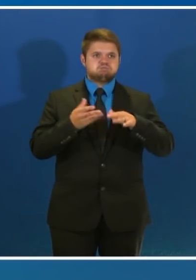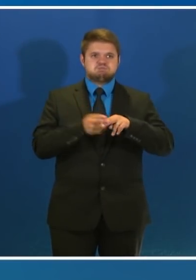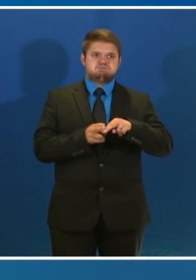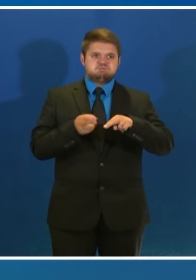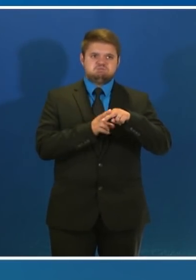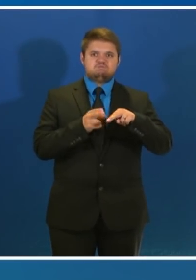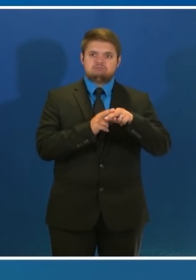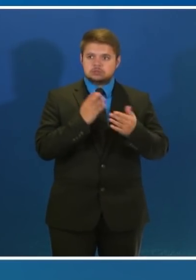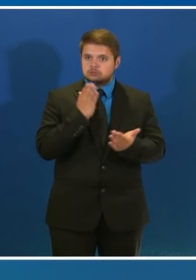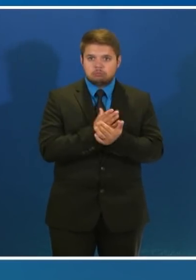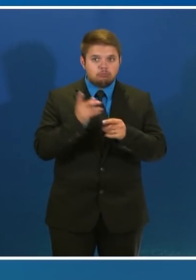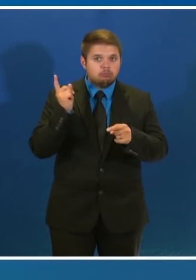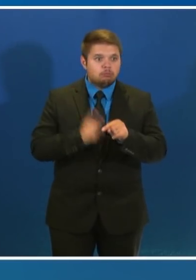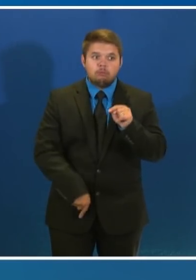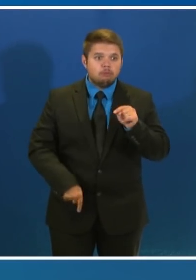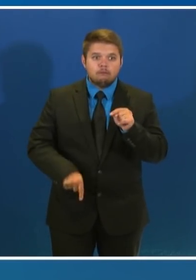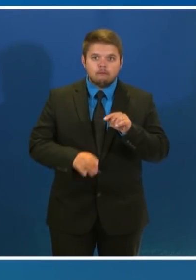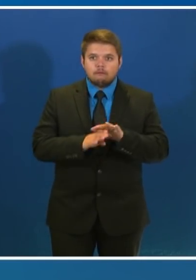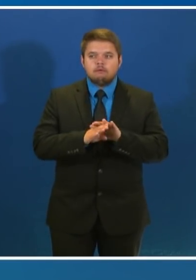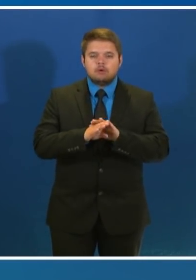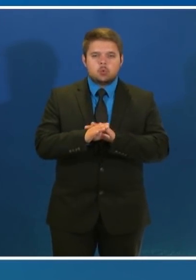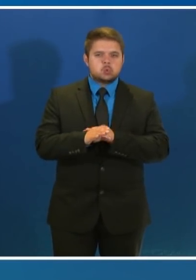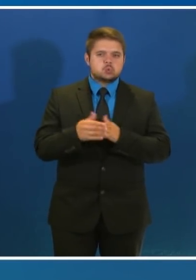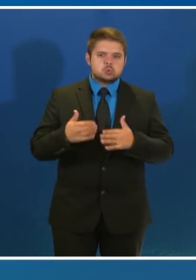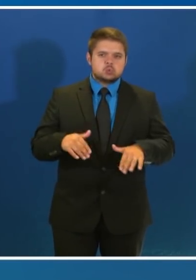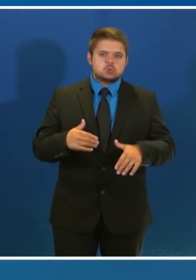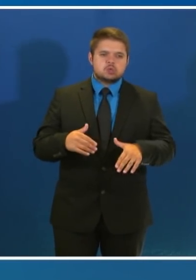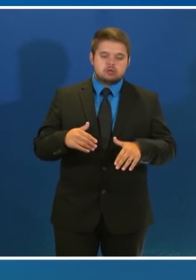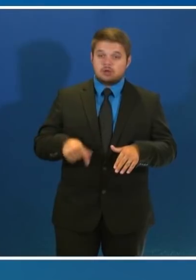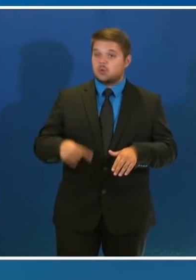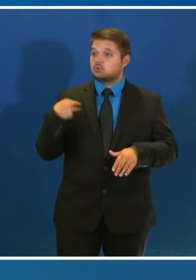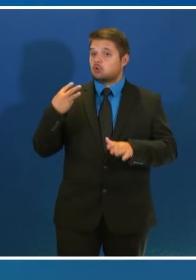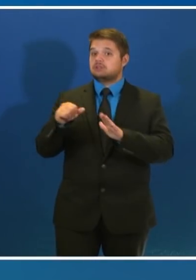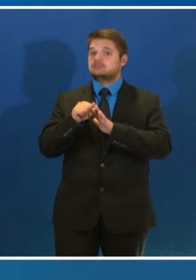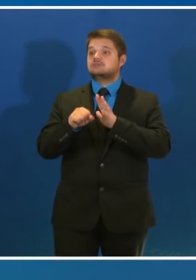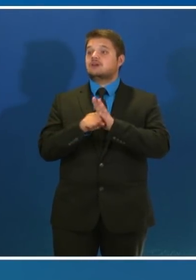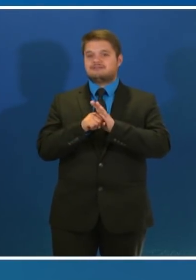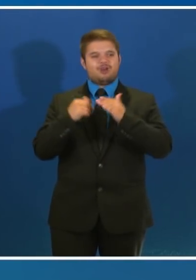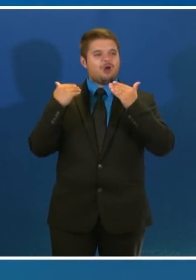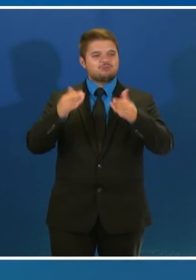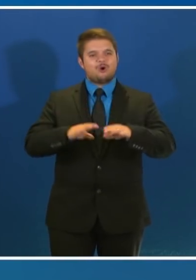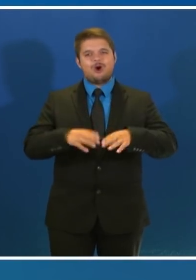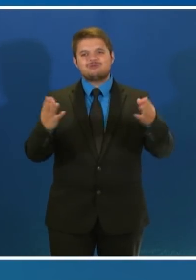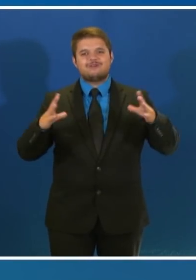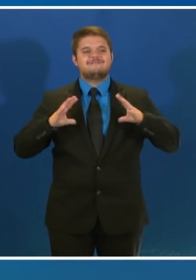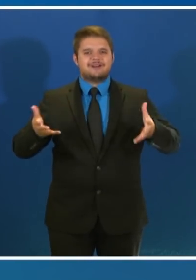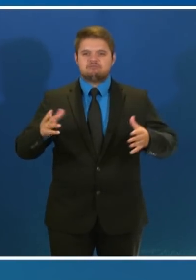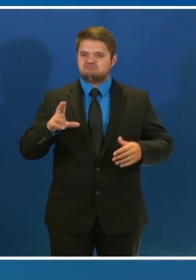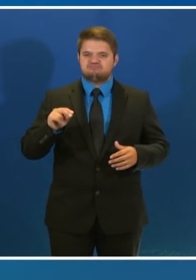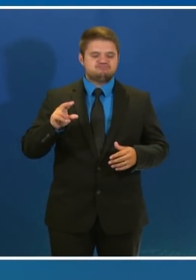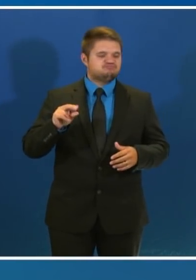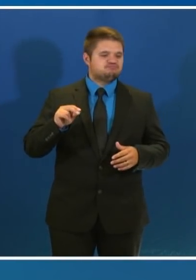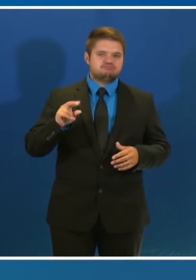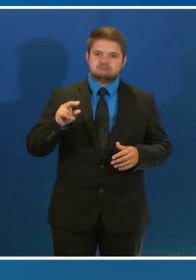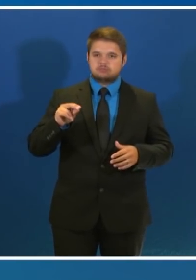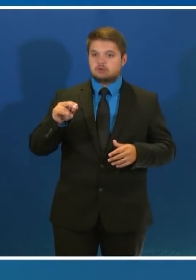meaning that no county may move forward to the next phase of the state's phased reopening plan at